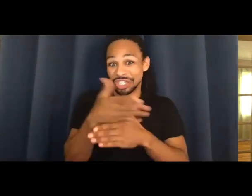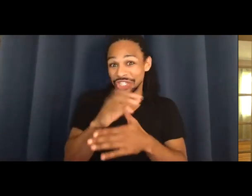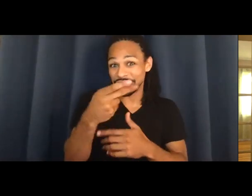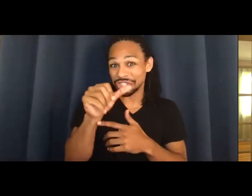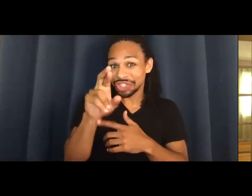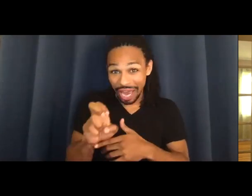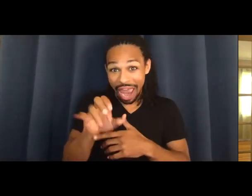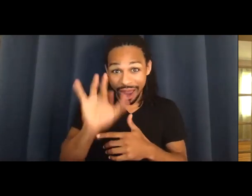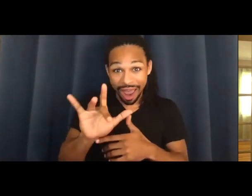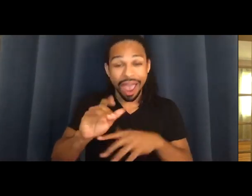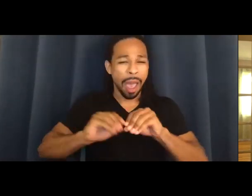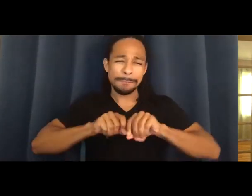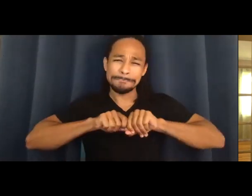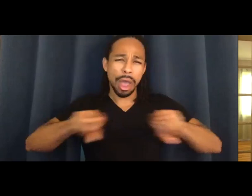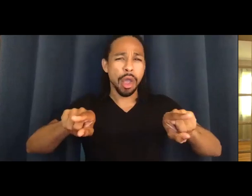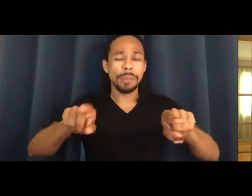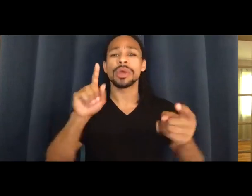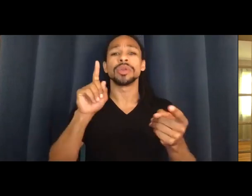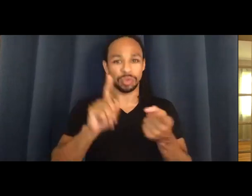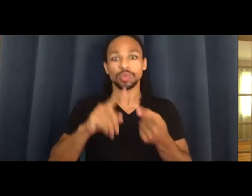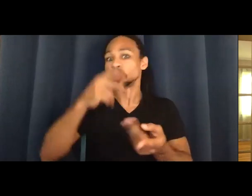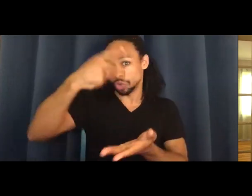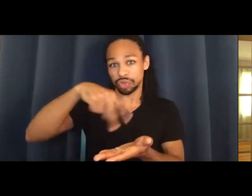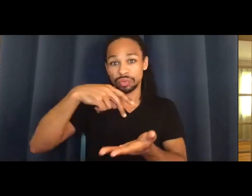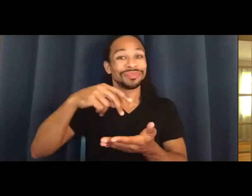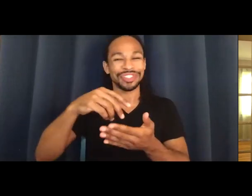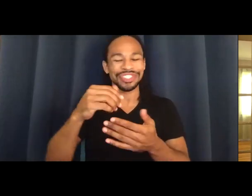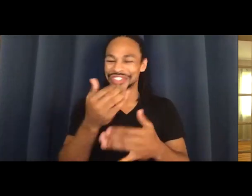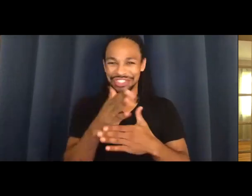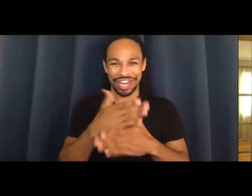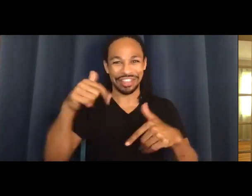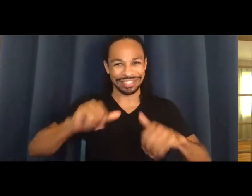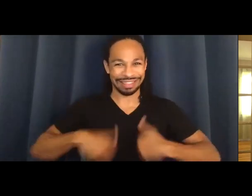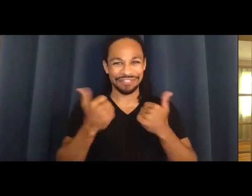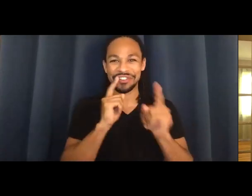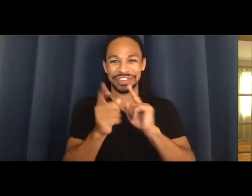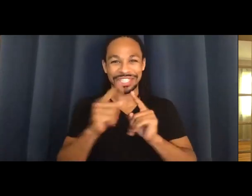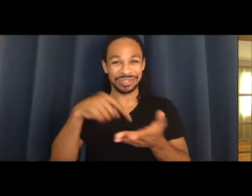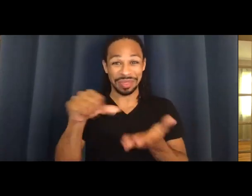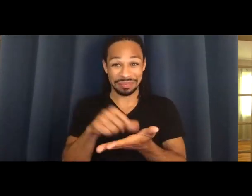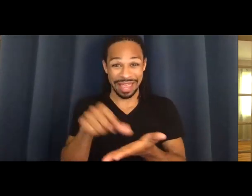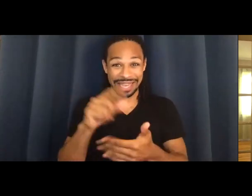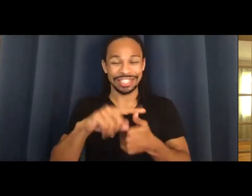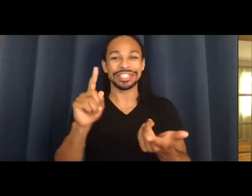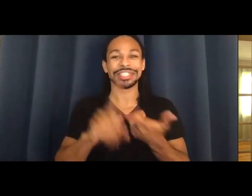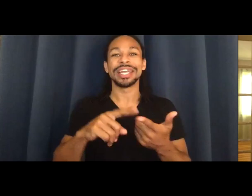this live conversation directly to your page. Repost, tag us and share your takeaways at